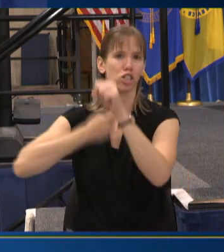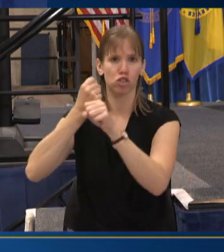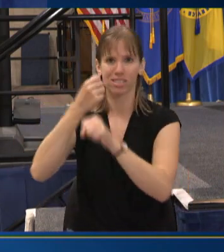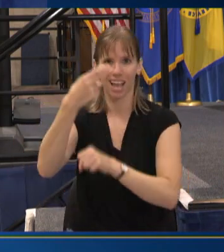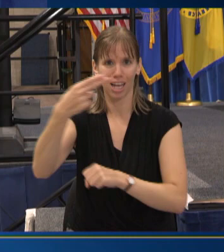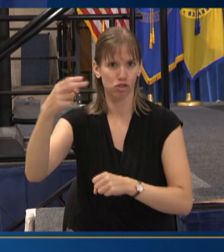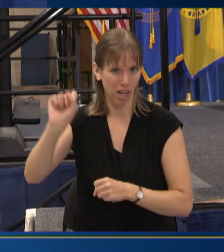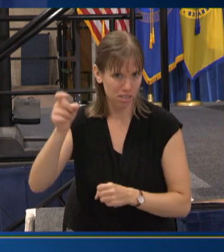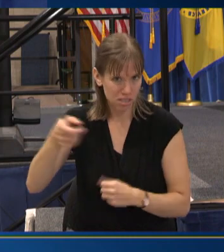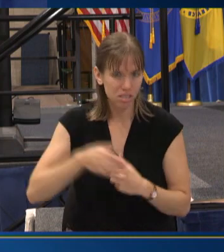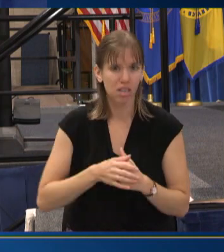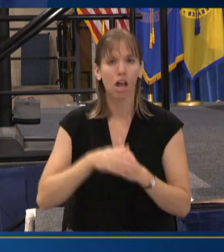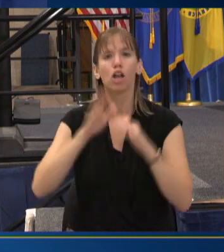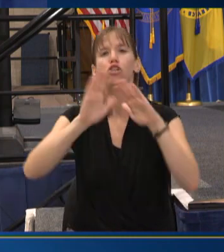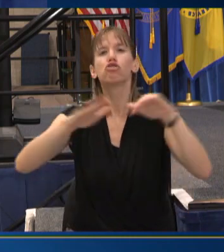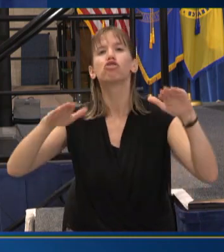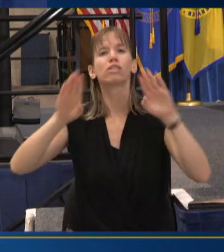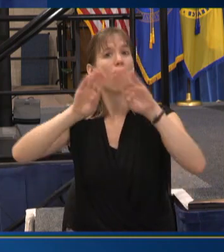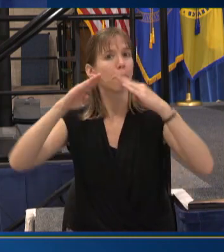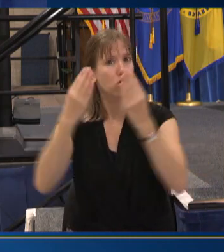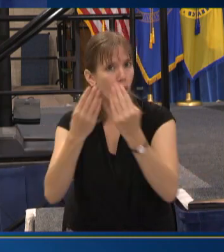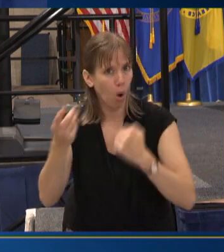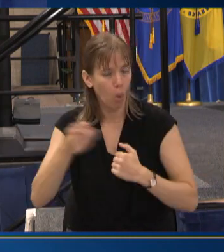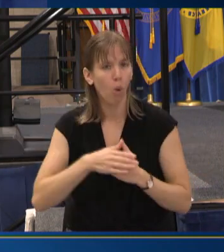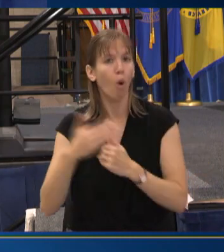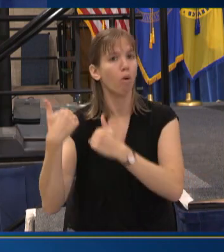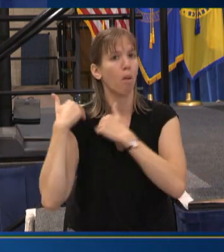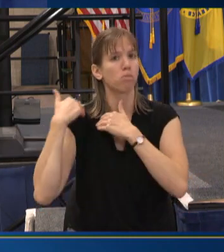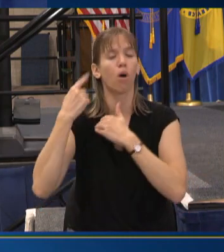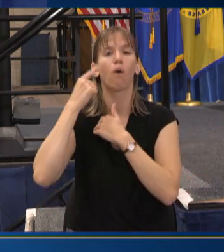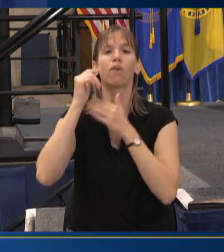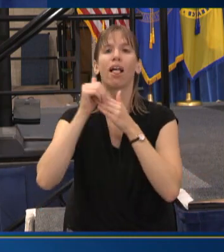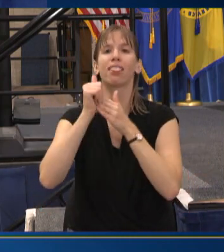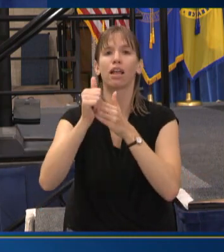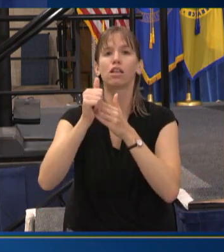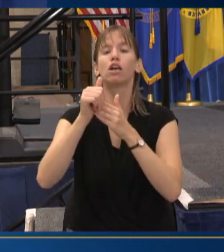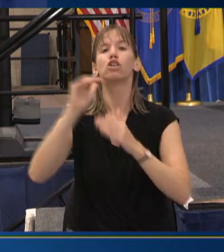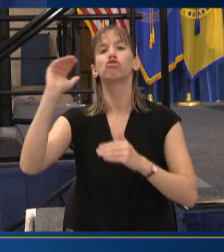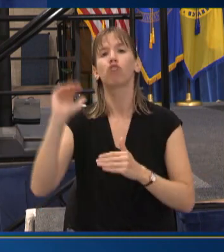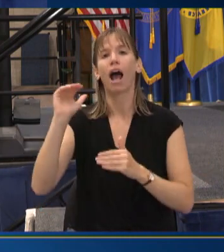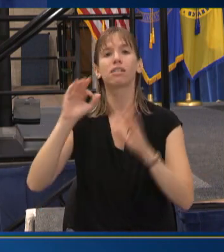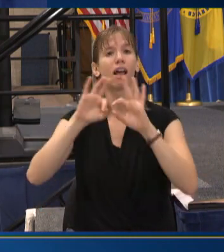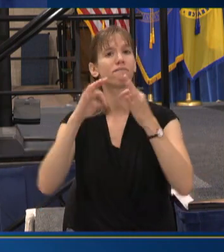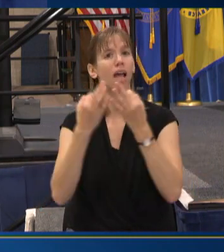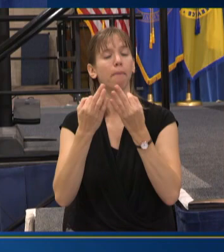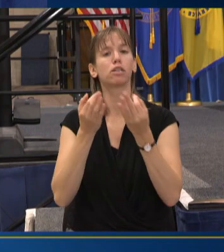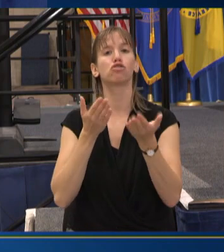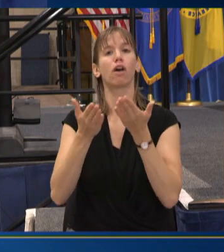She was at the Children's Bureau, where she was responsible for leading the Child and Family Service review process and had